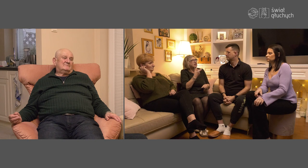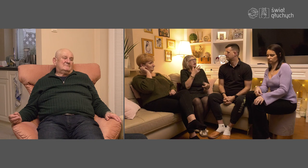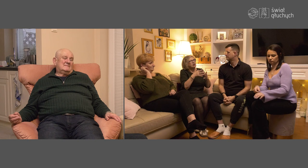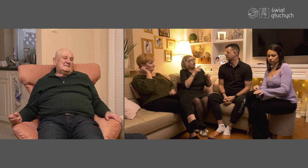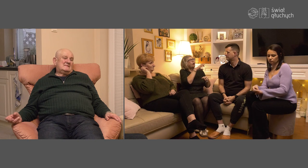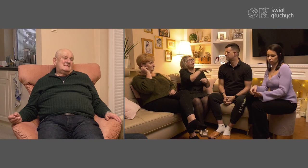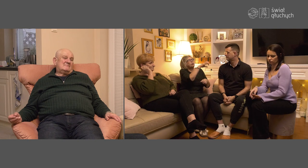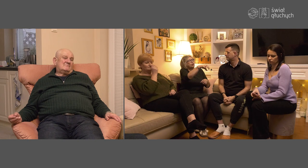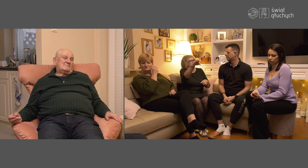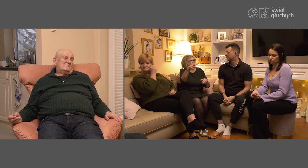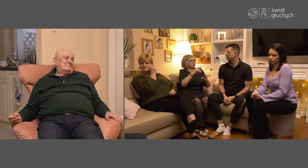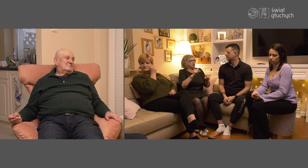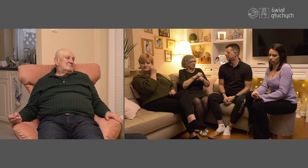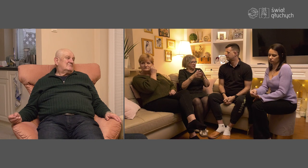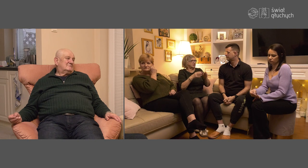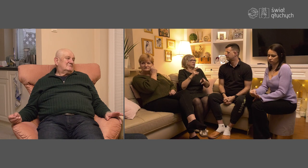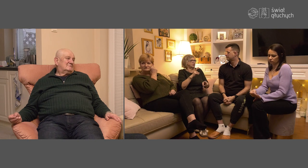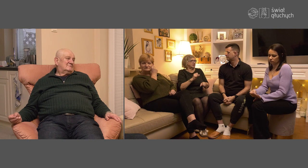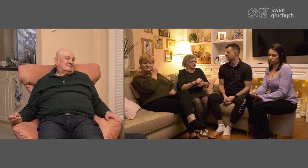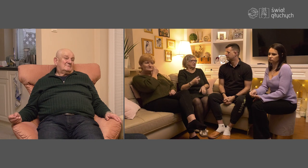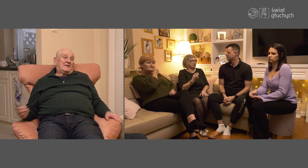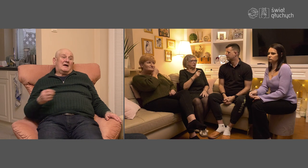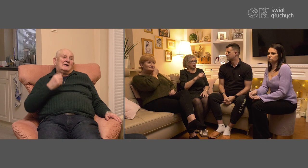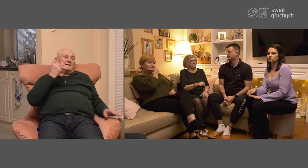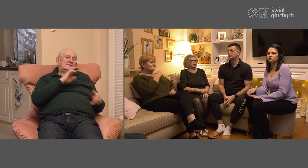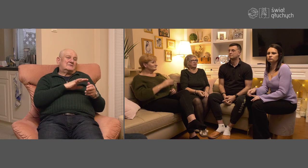[Grażyna]: There are still some of these signing (people).